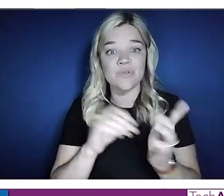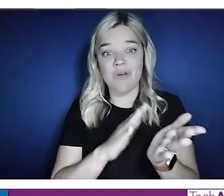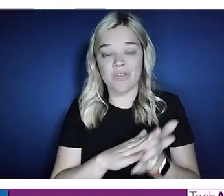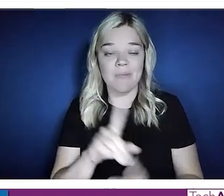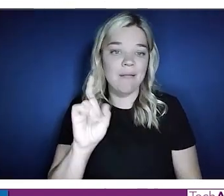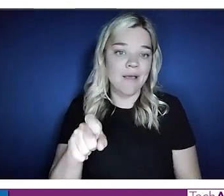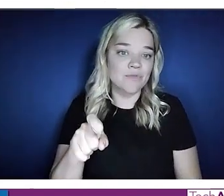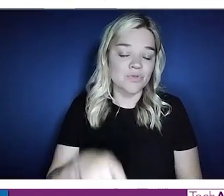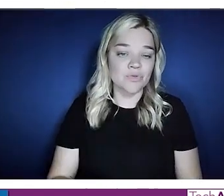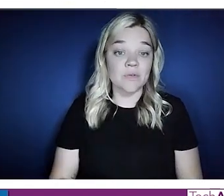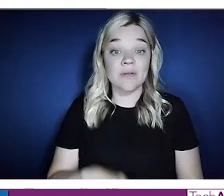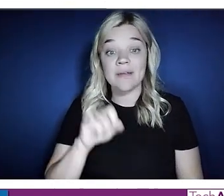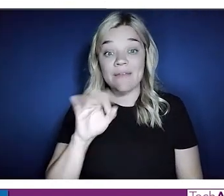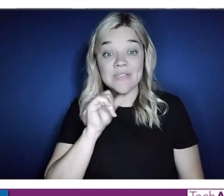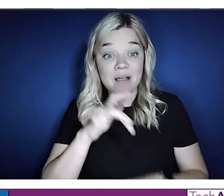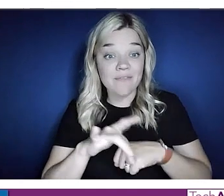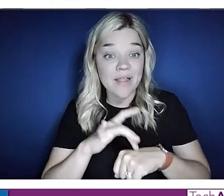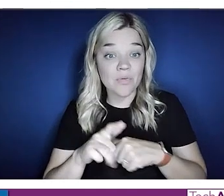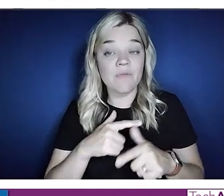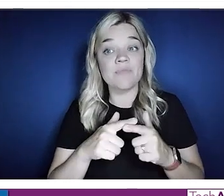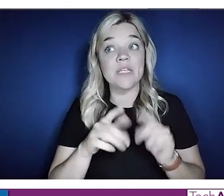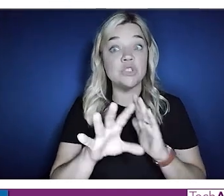and if it's not available, then yeah, either choose a different image altogether